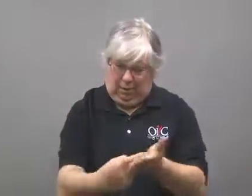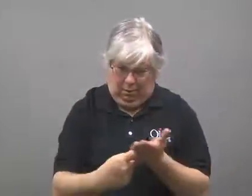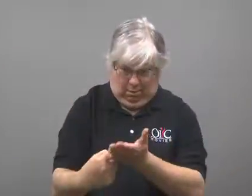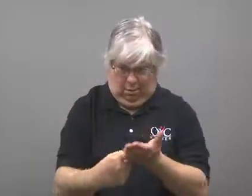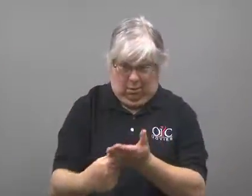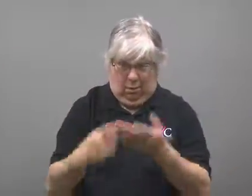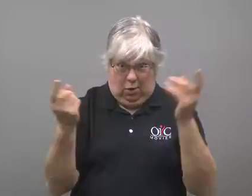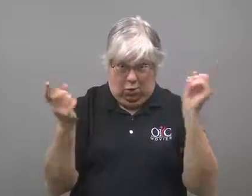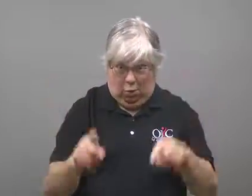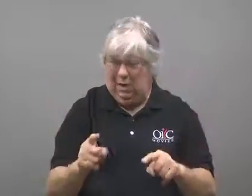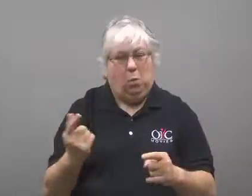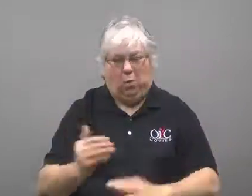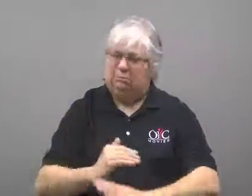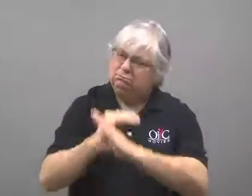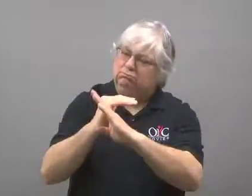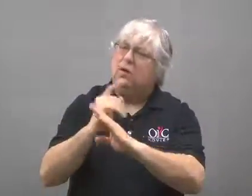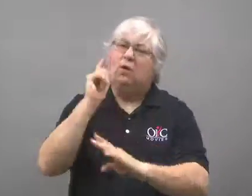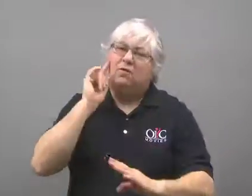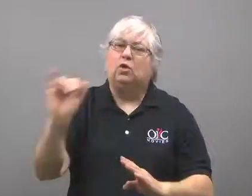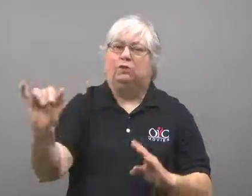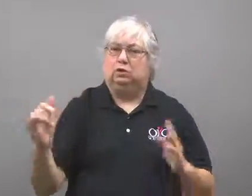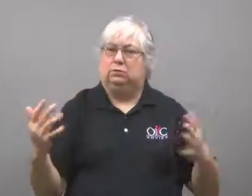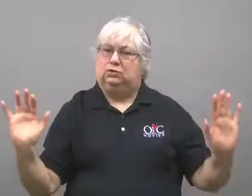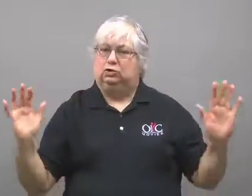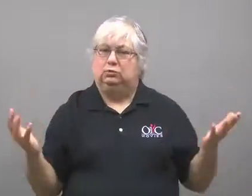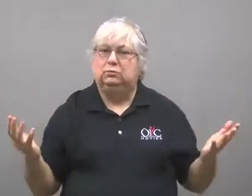The agreement would prevent any such thing in perpetuity.